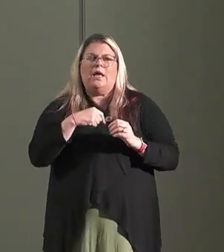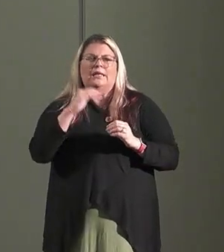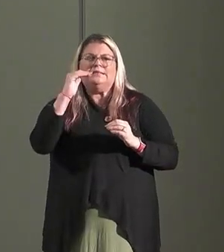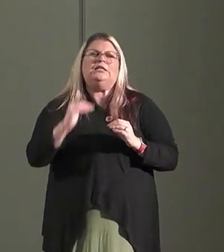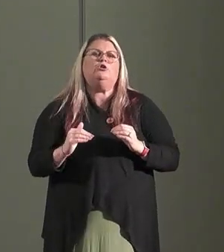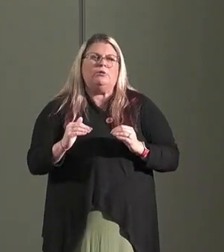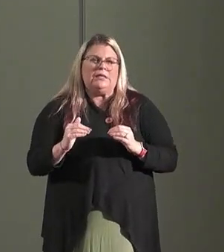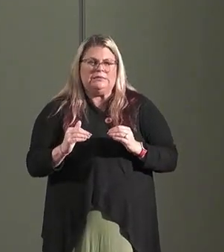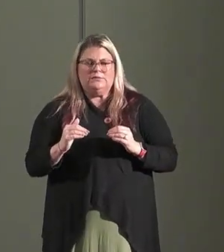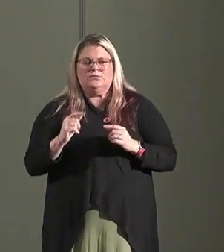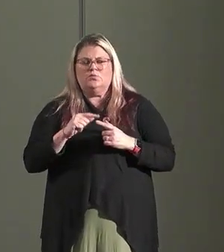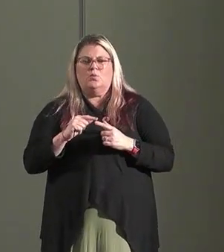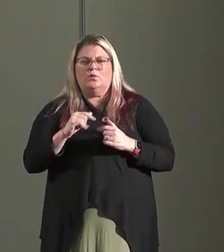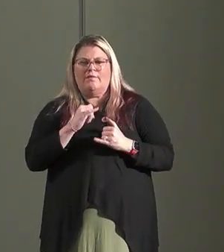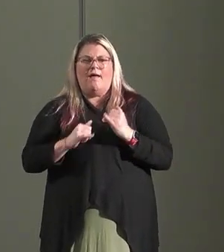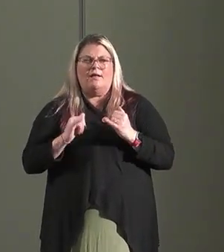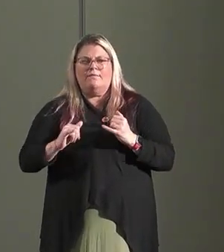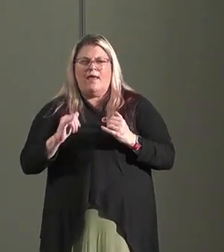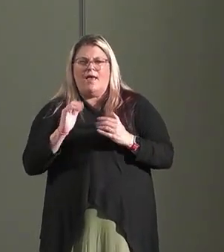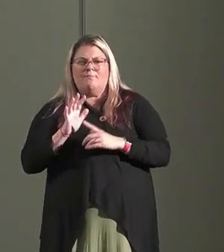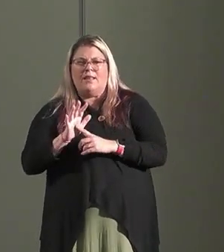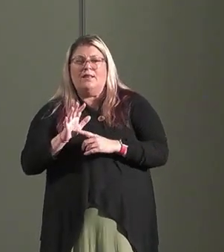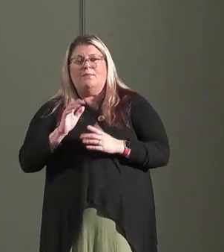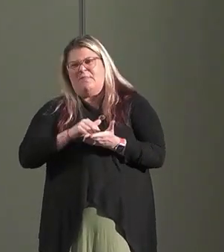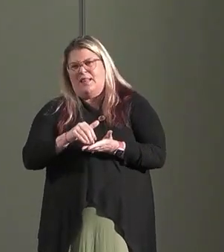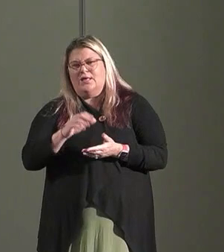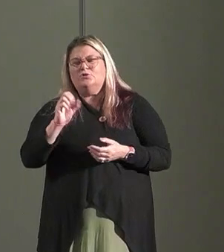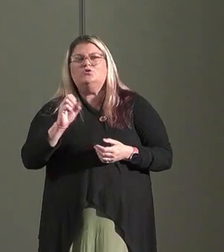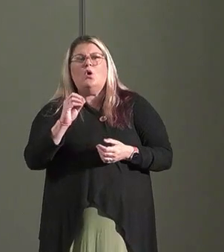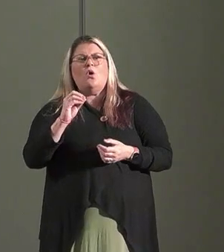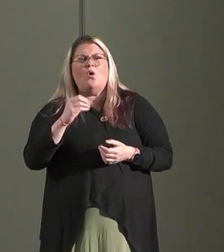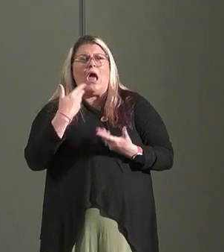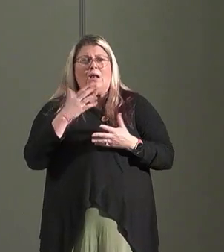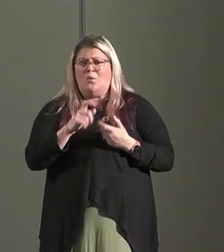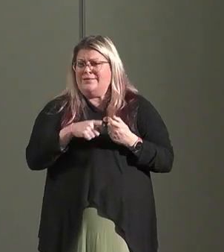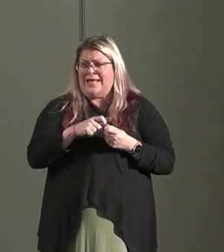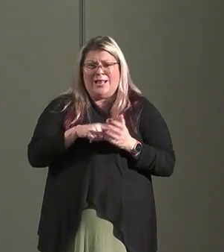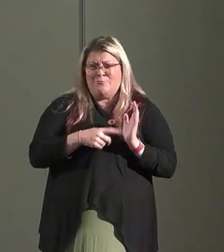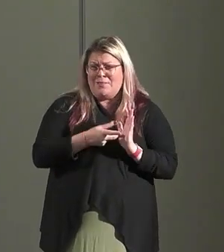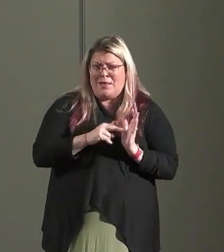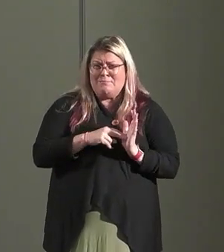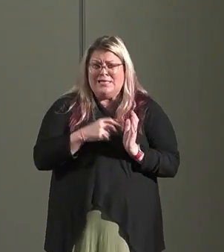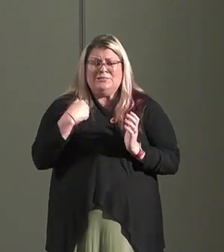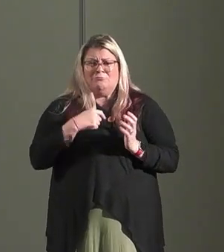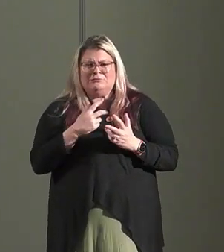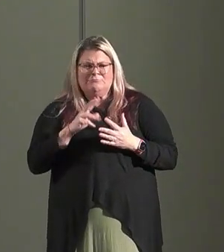of the million. So there is interesting things. I don't know what it means. It suggested to me